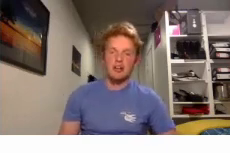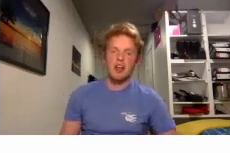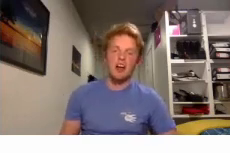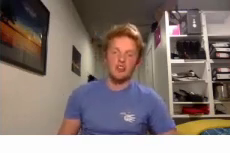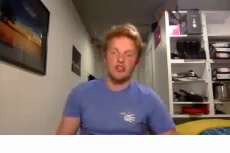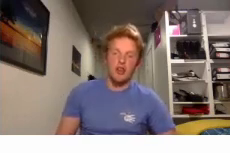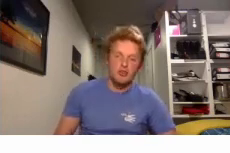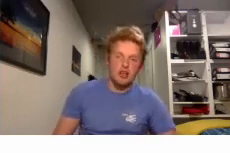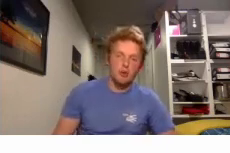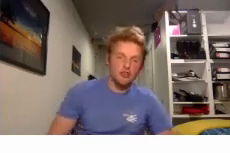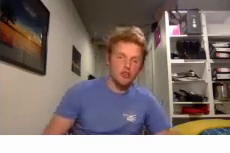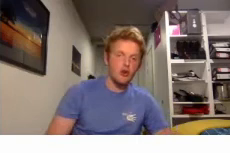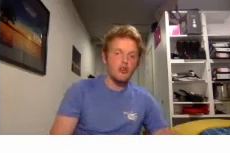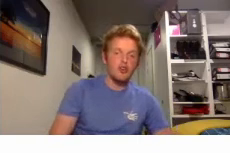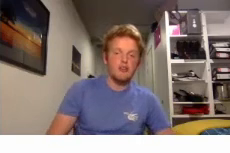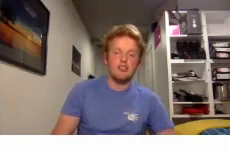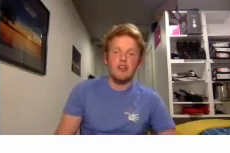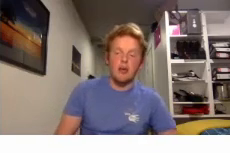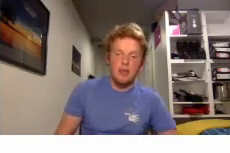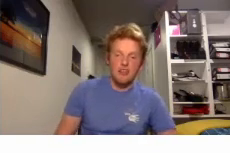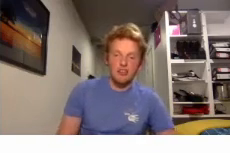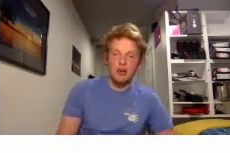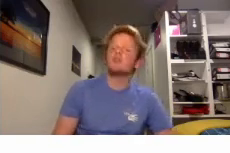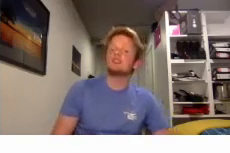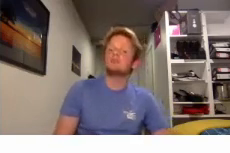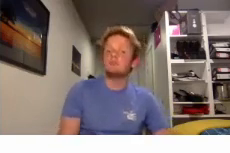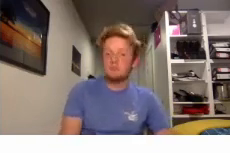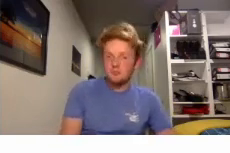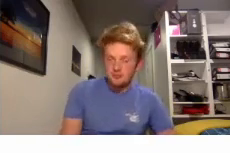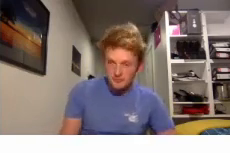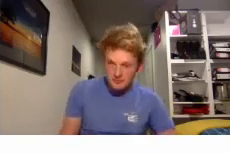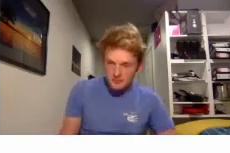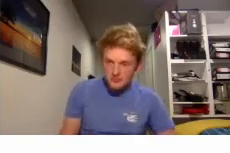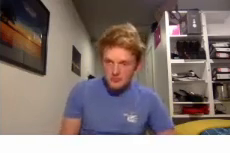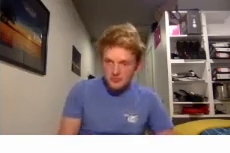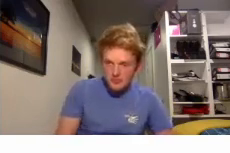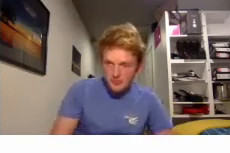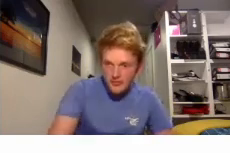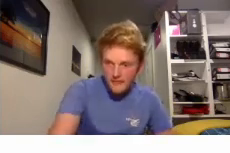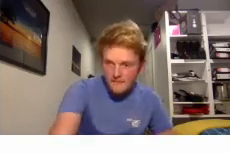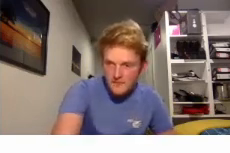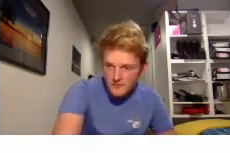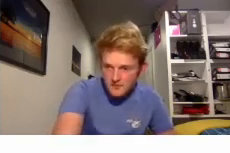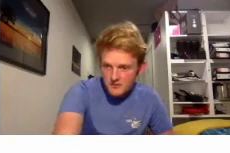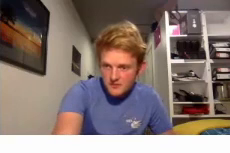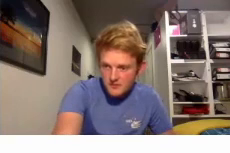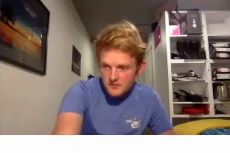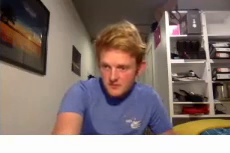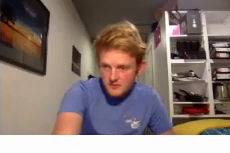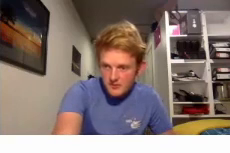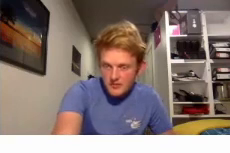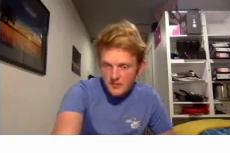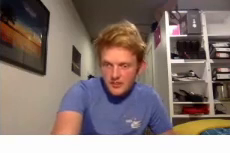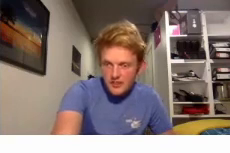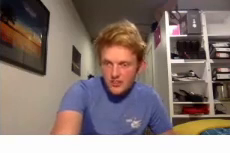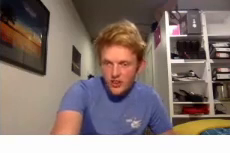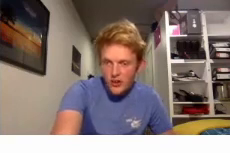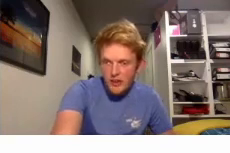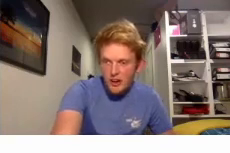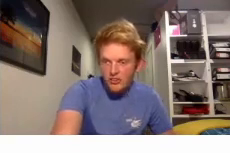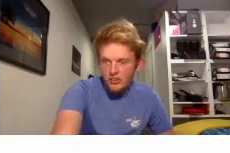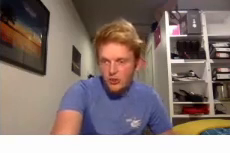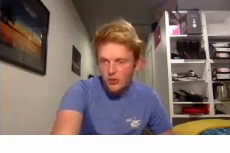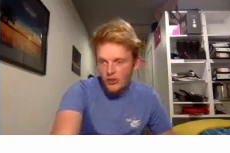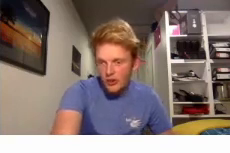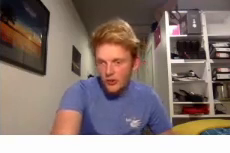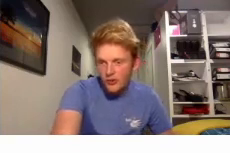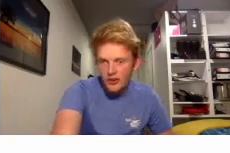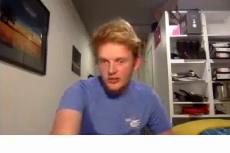class, for those that want to further develop their skills so I hope that answers your question